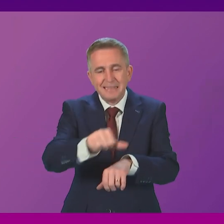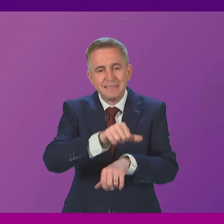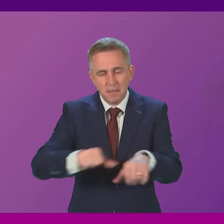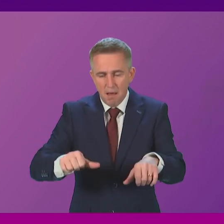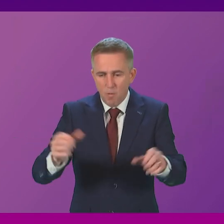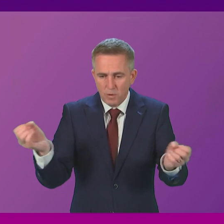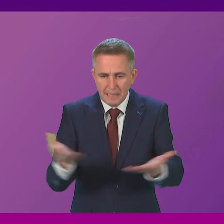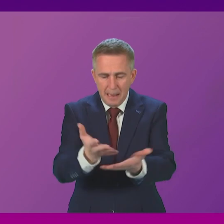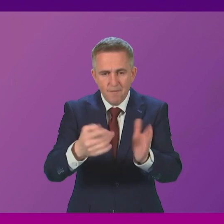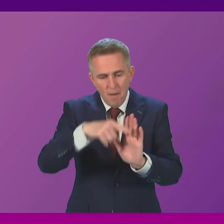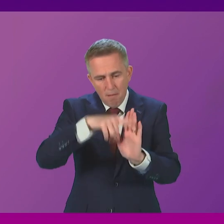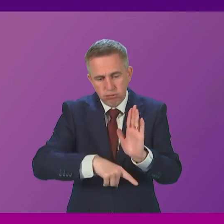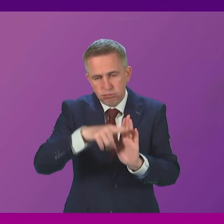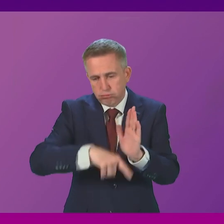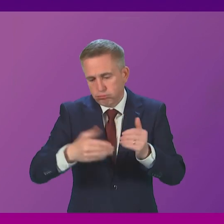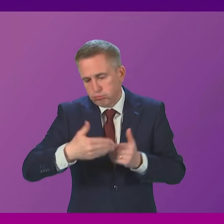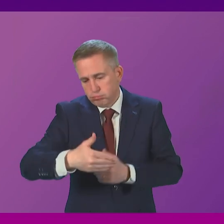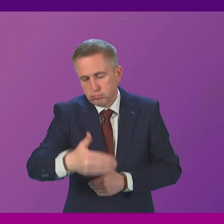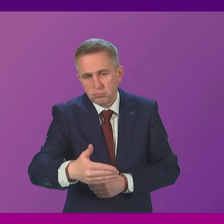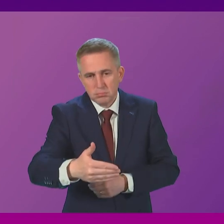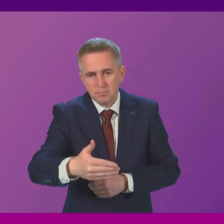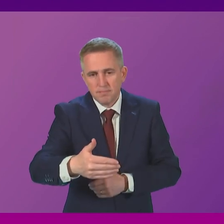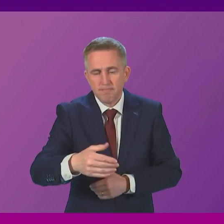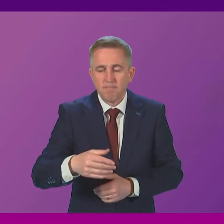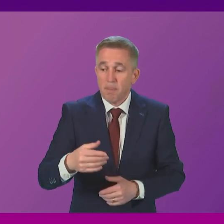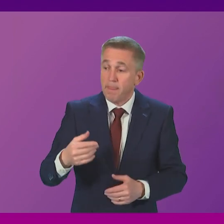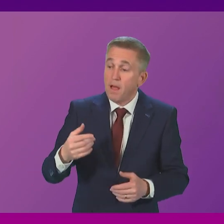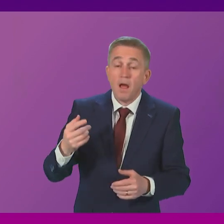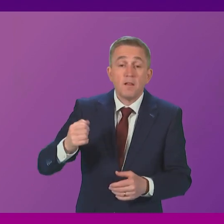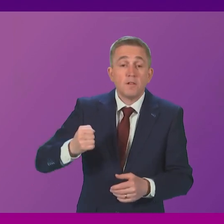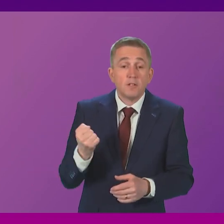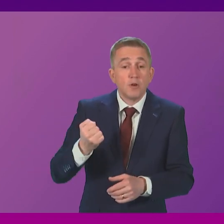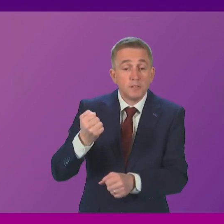I will be very proud to build on the record of the Government that was led by Nicola Sturgeon